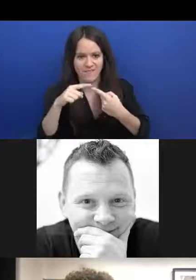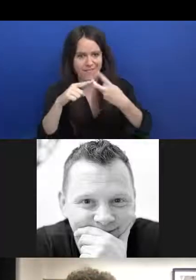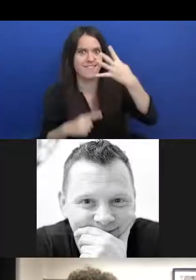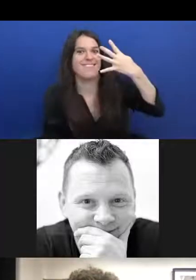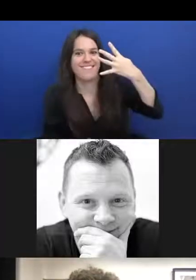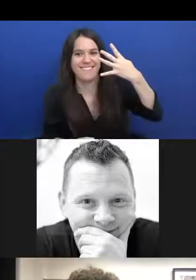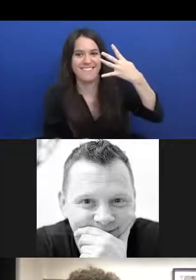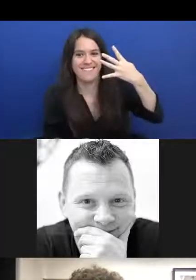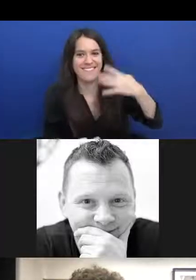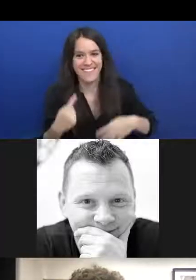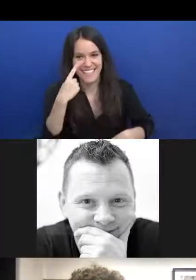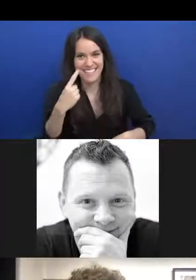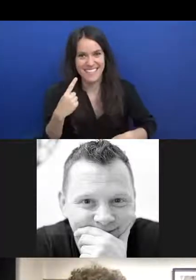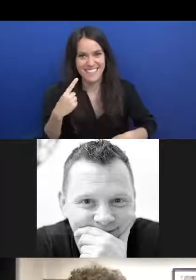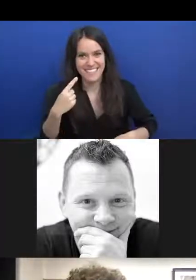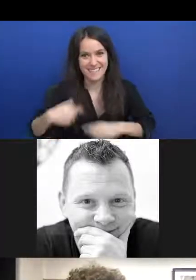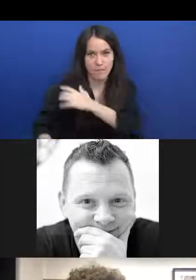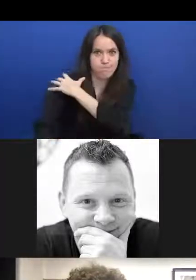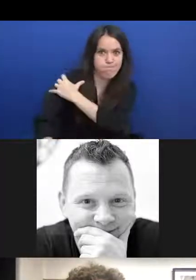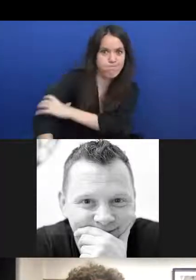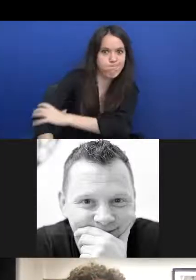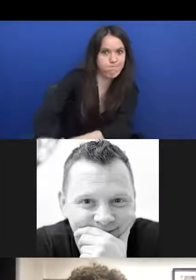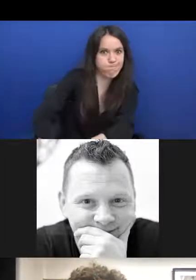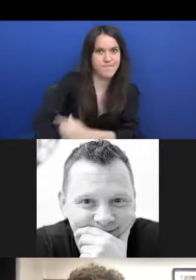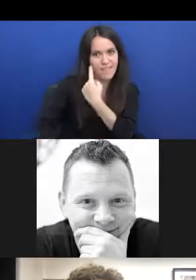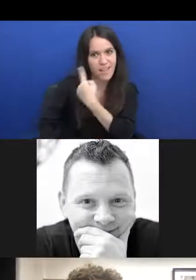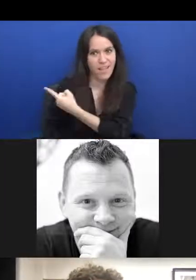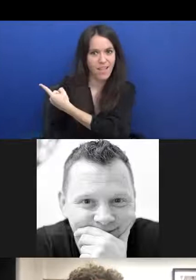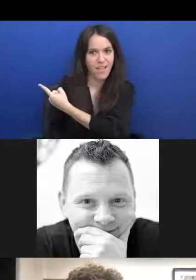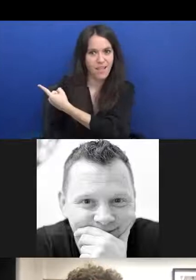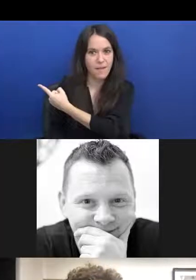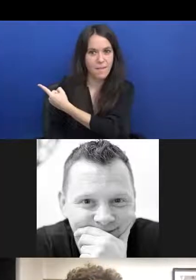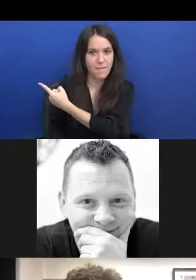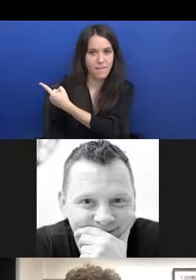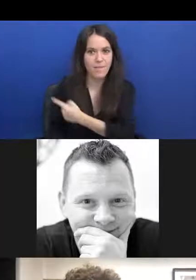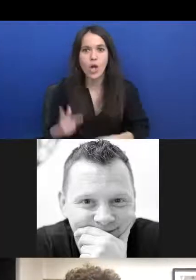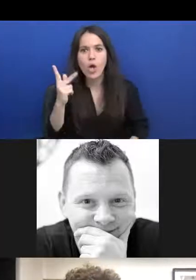her languages as well Kunbarlang is actually her father's language and according to the language